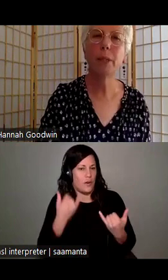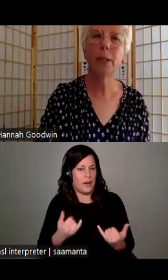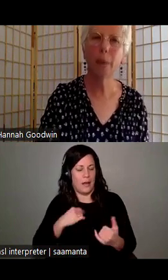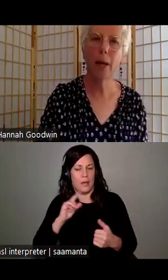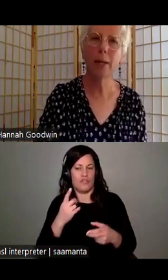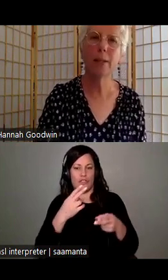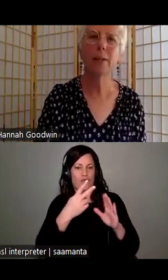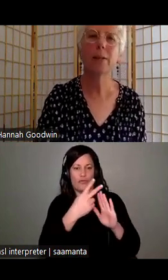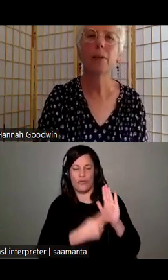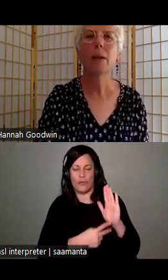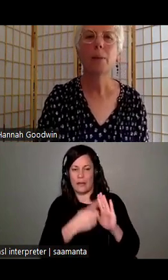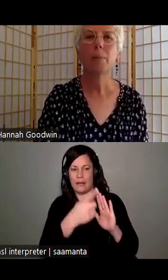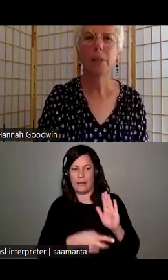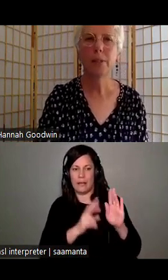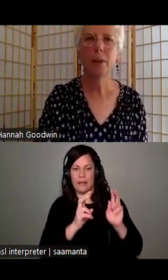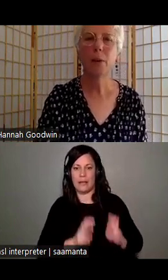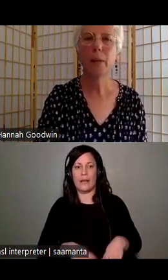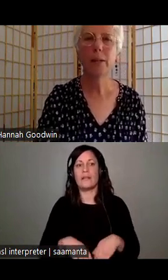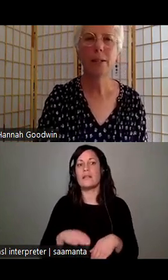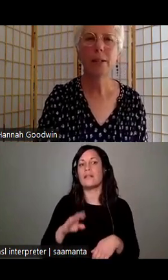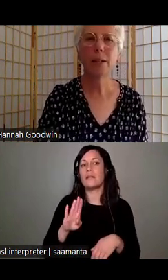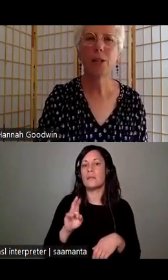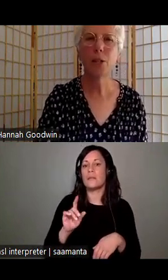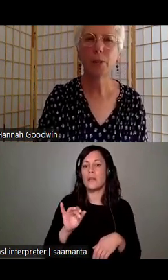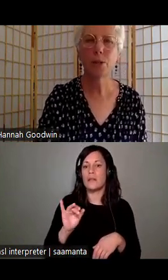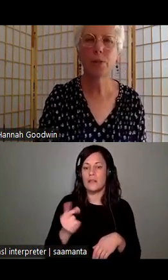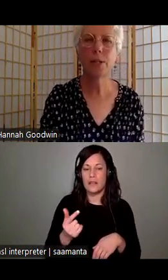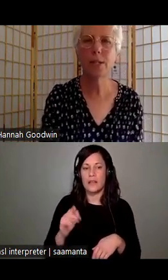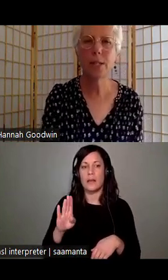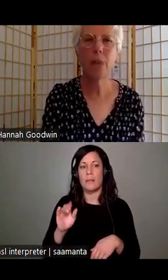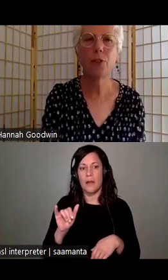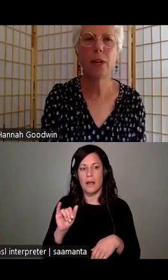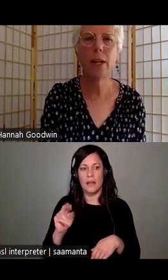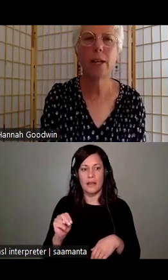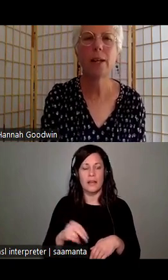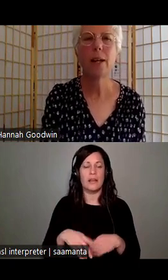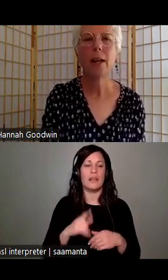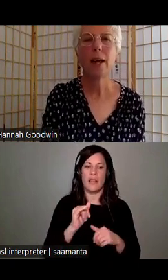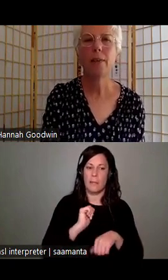Building buy-in, built environment, customer service and staff training,